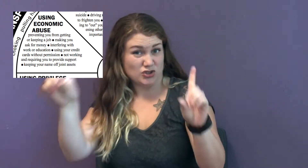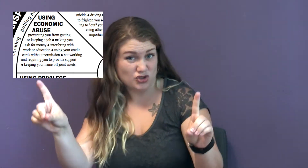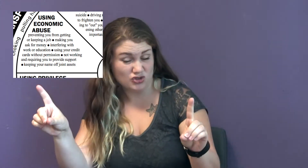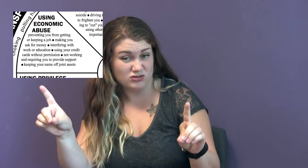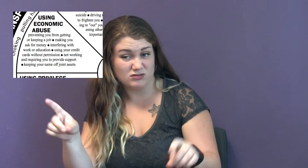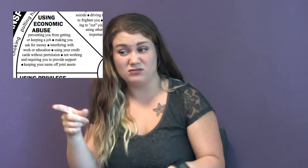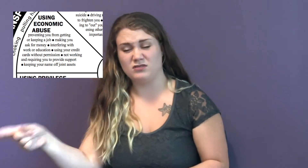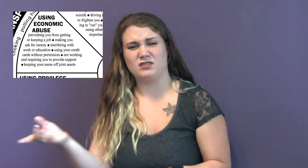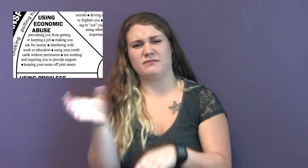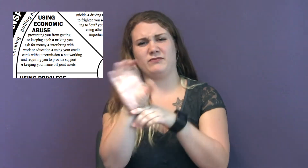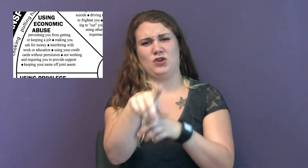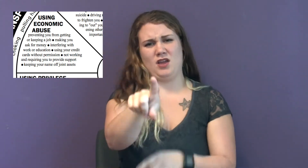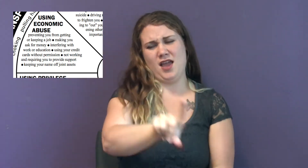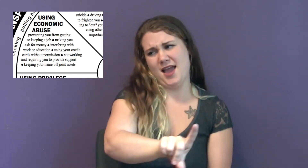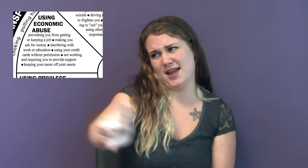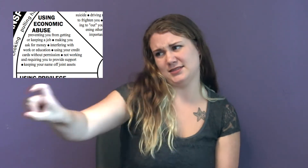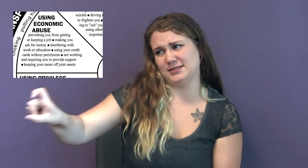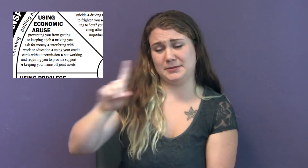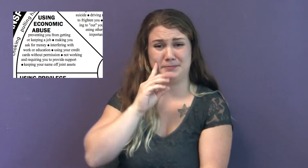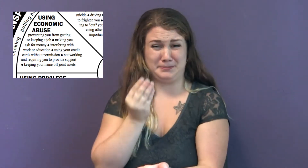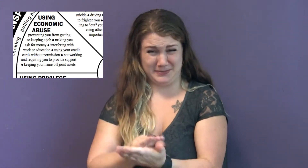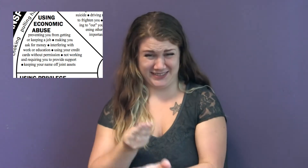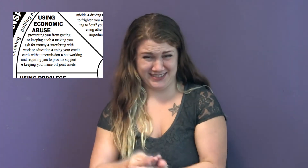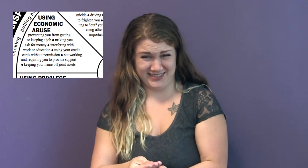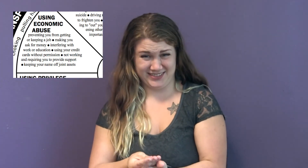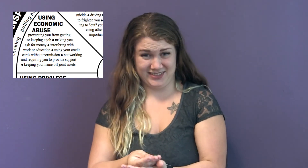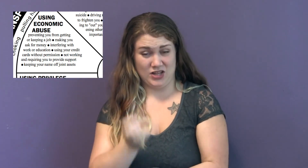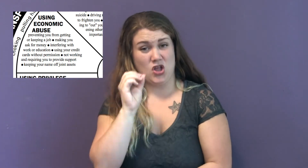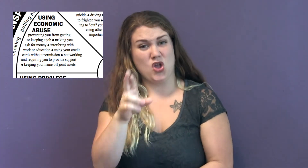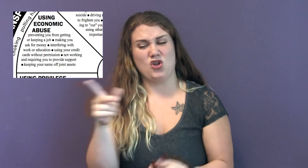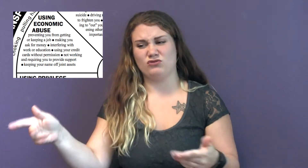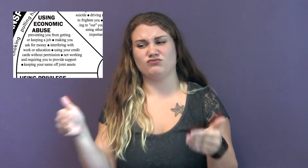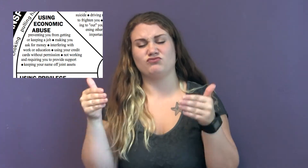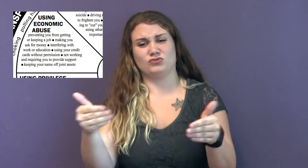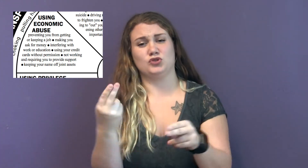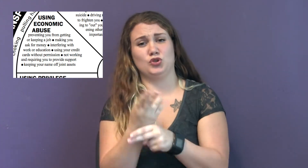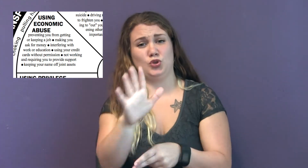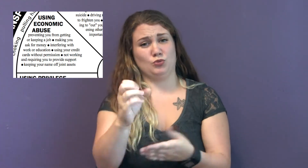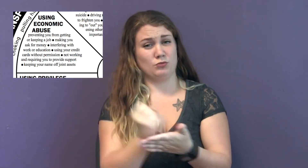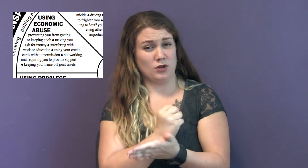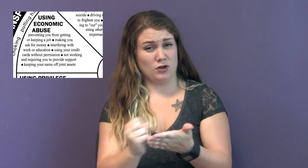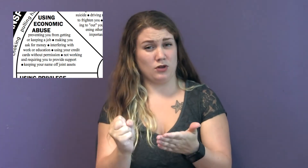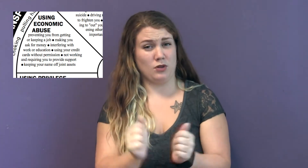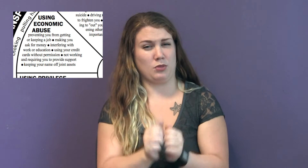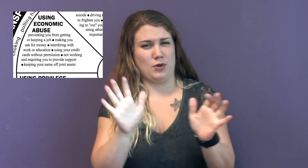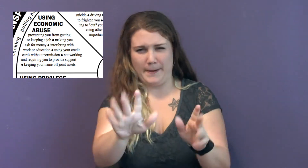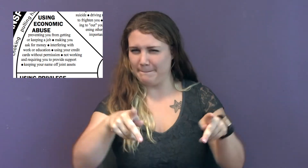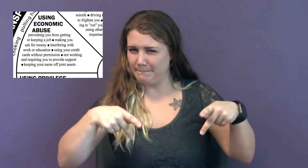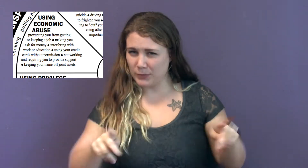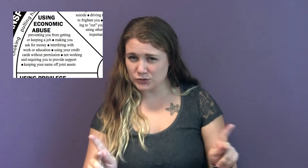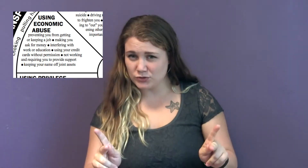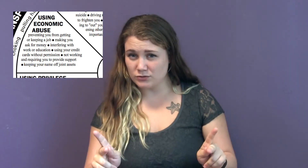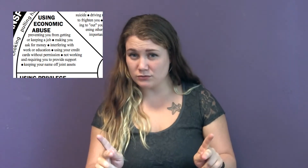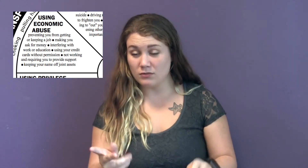or education, forces you to ask them for money, uses your credit without your permission,